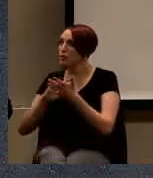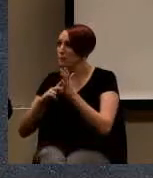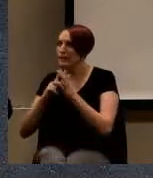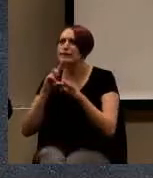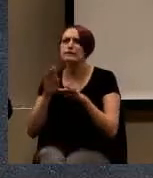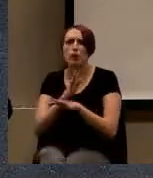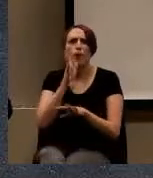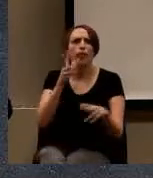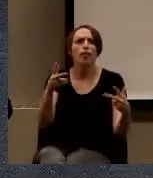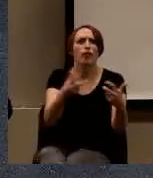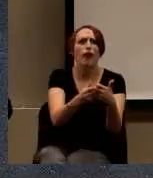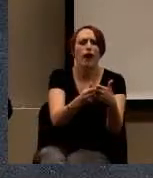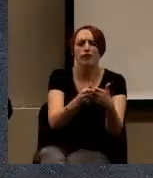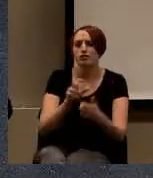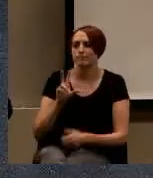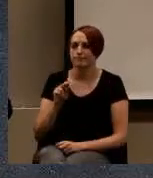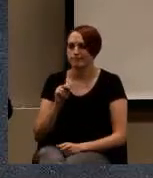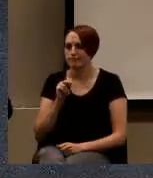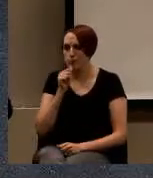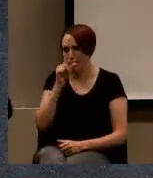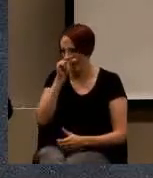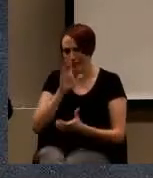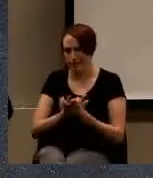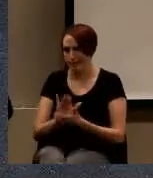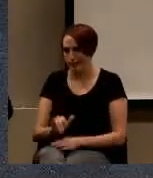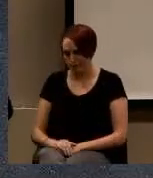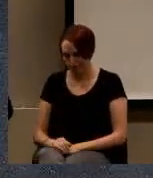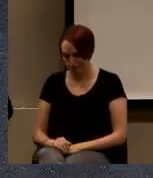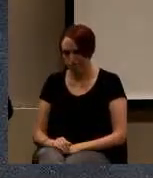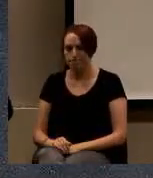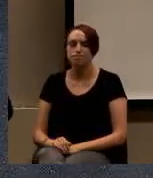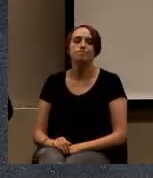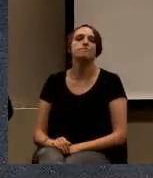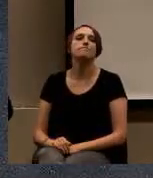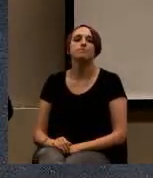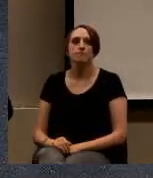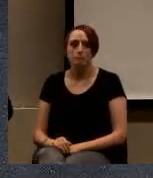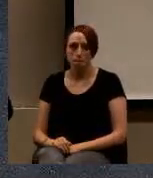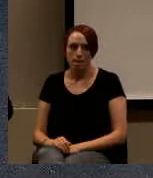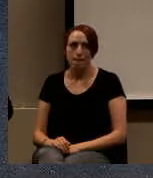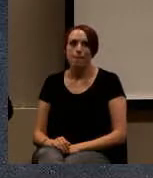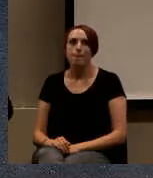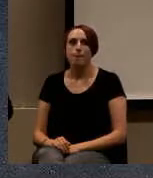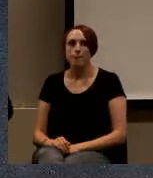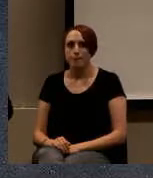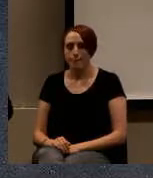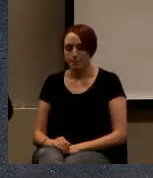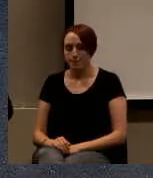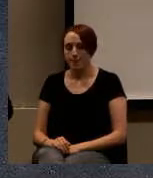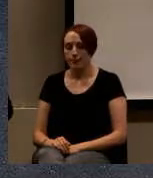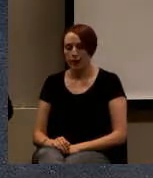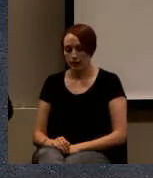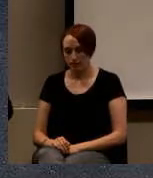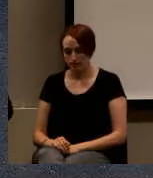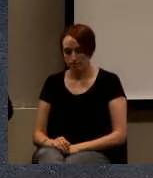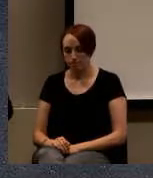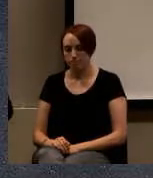And so, we do take a pretty strong stance on saying that just because someone is over a certain